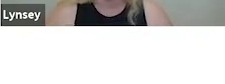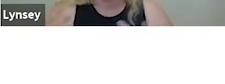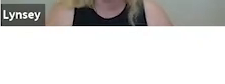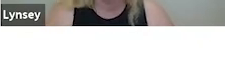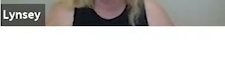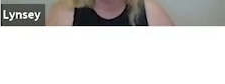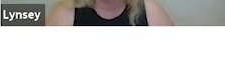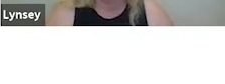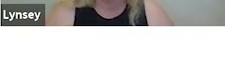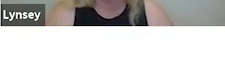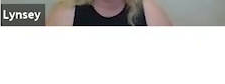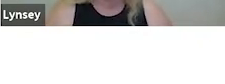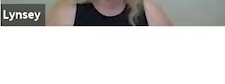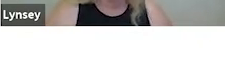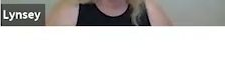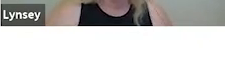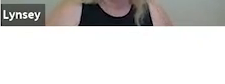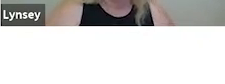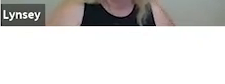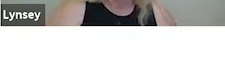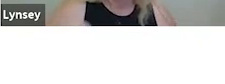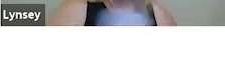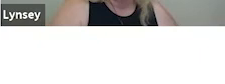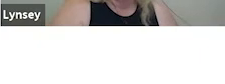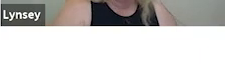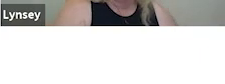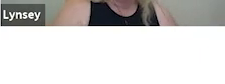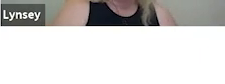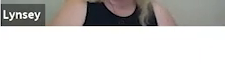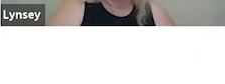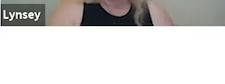one gets it right the first time. We’re all on a journey and we need to give ourselves